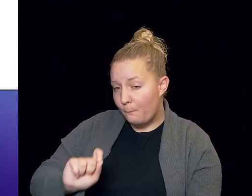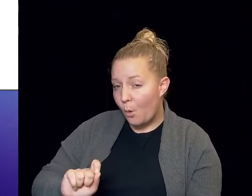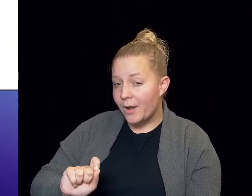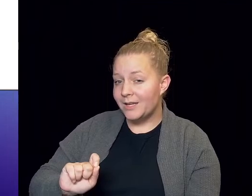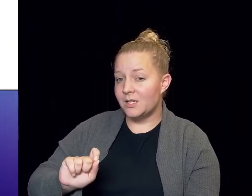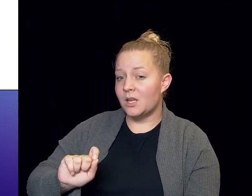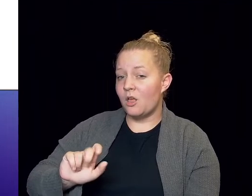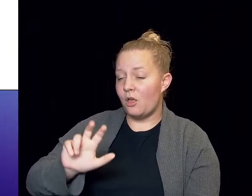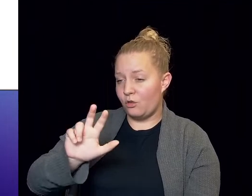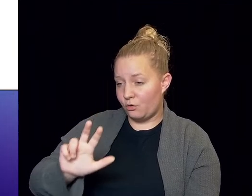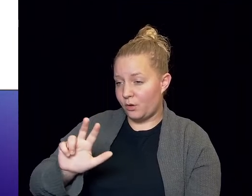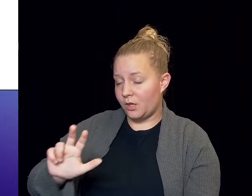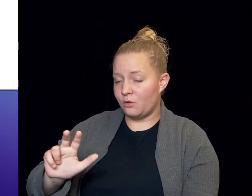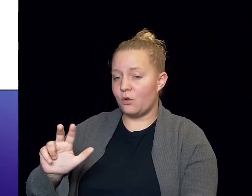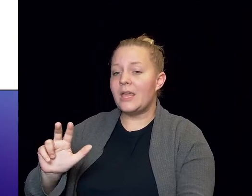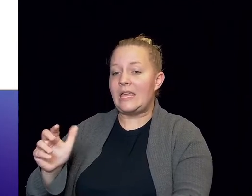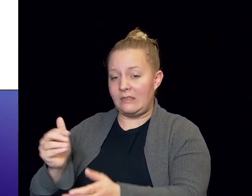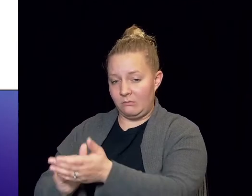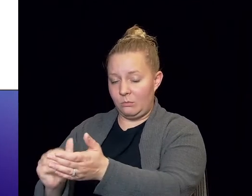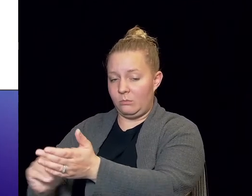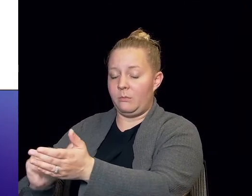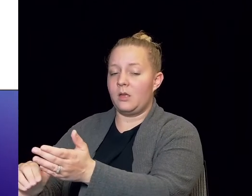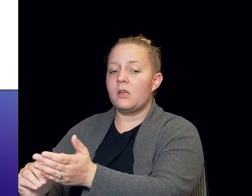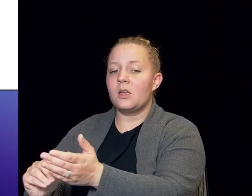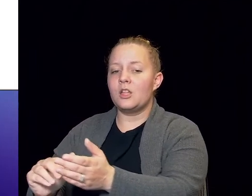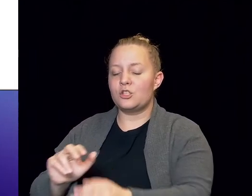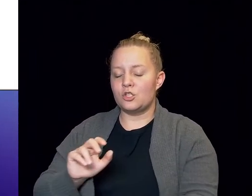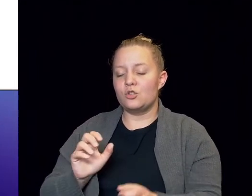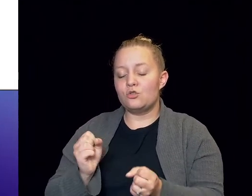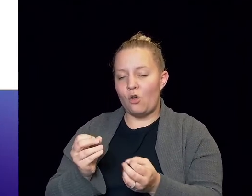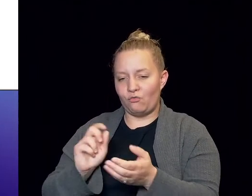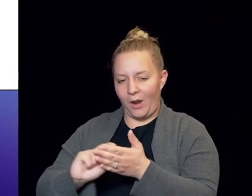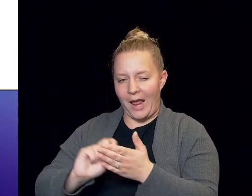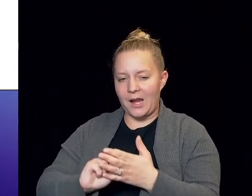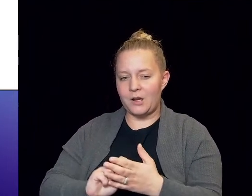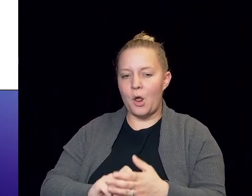write that like that. And then remember, here we need a percent. So, I'm going to move my decimal